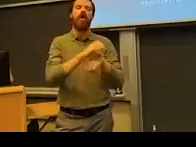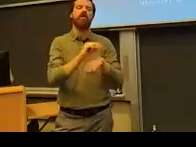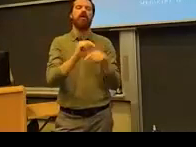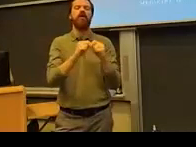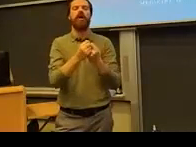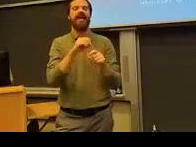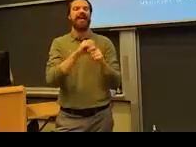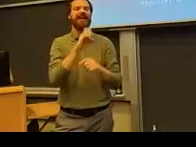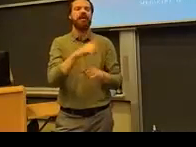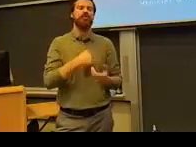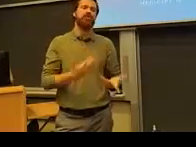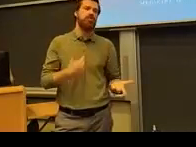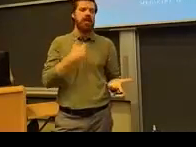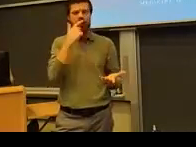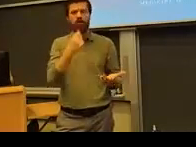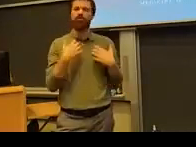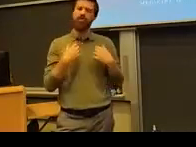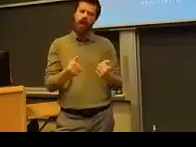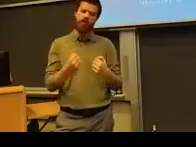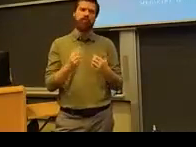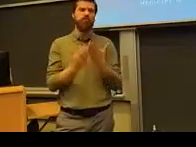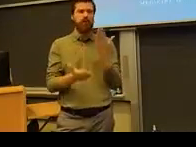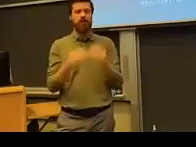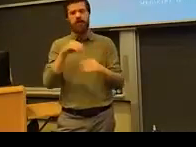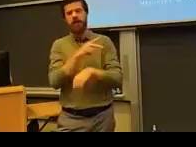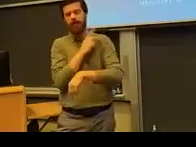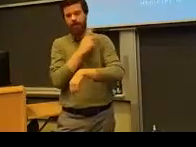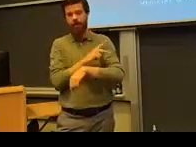Ed that they're interested in recovery and going inpatient and that's when we're able to kind of